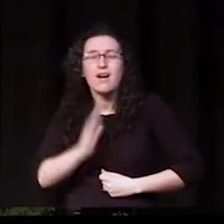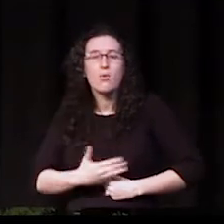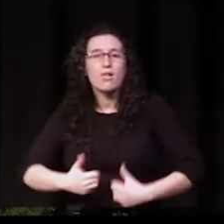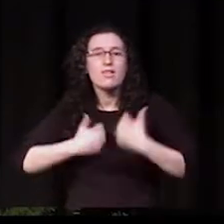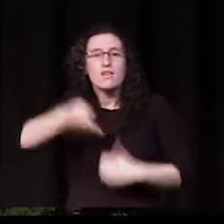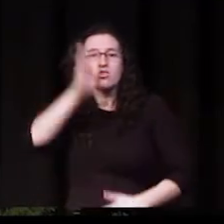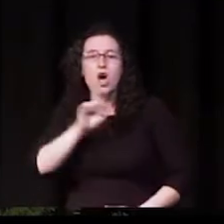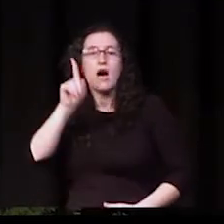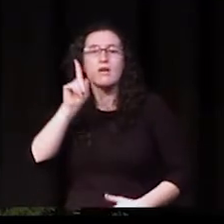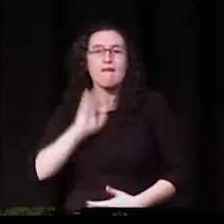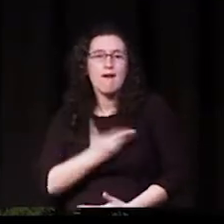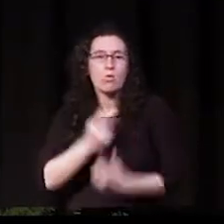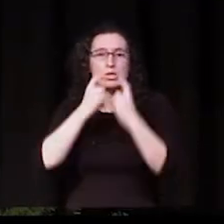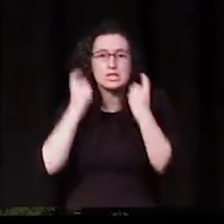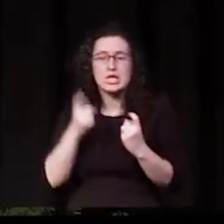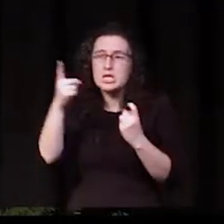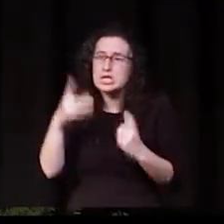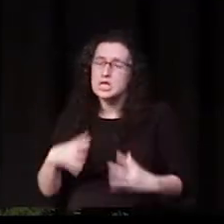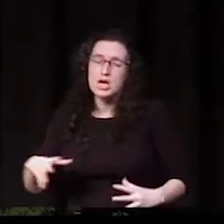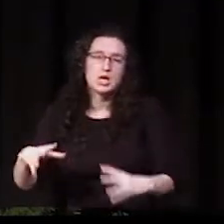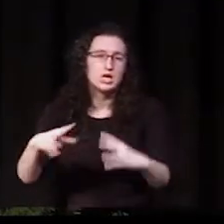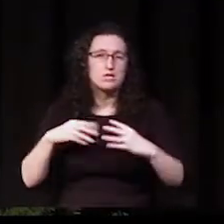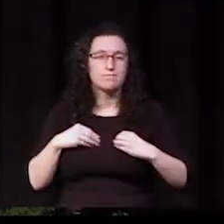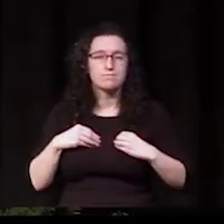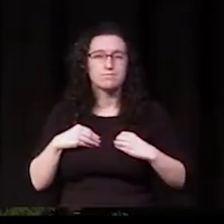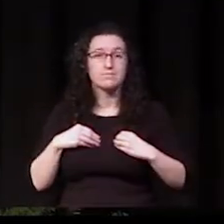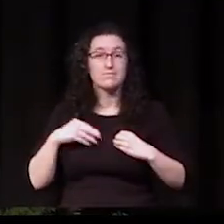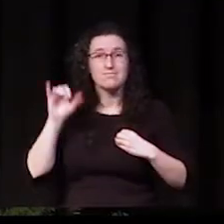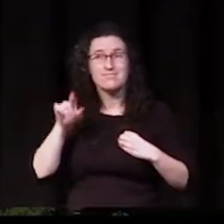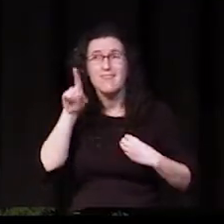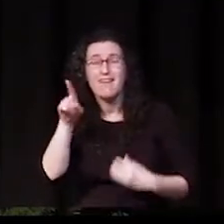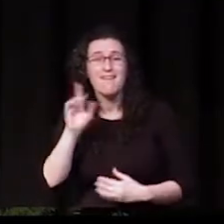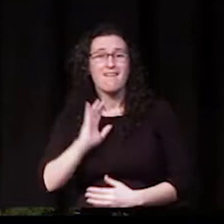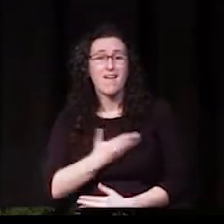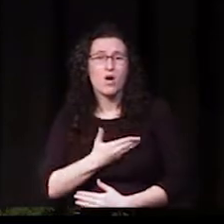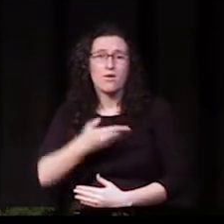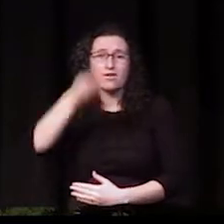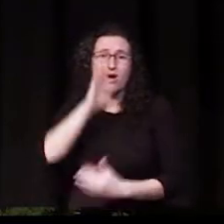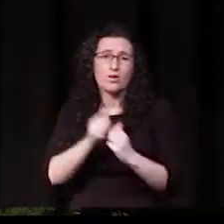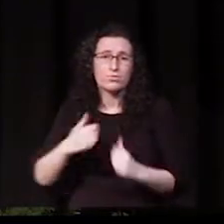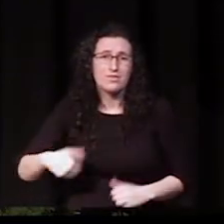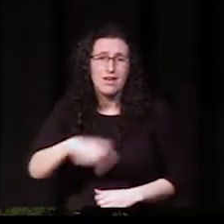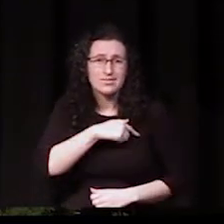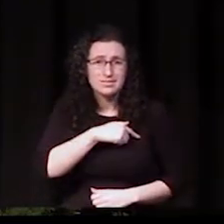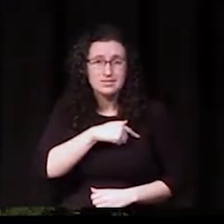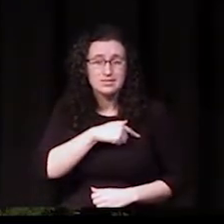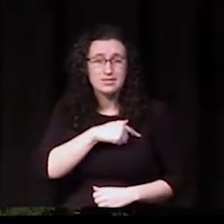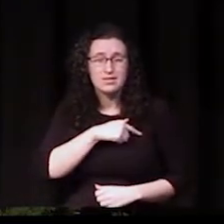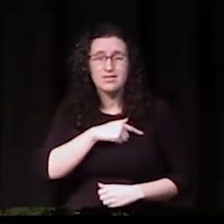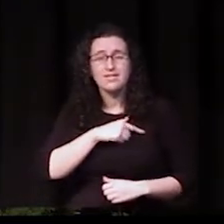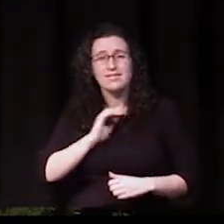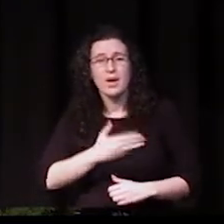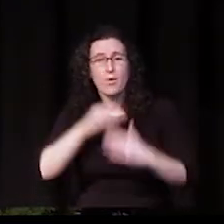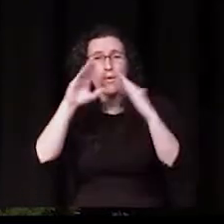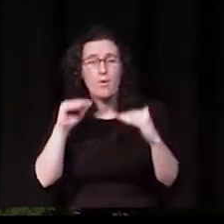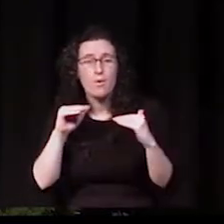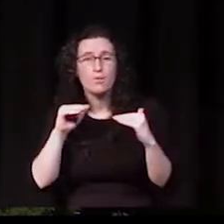This is our "with us God," this is our hope. Friends, we do not live in unredeemed,